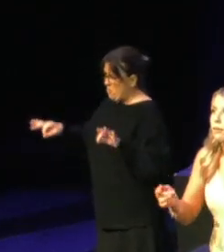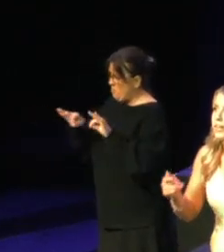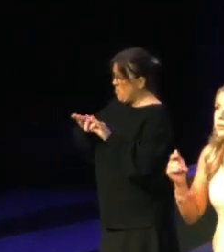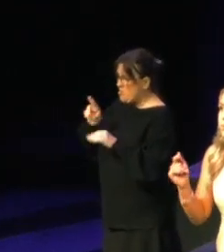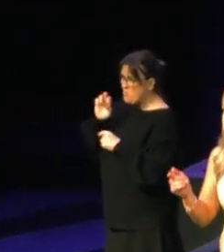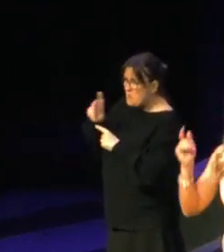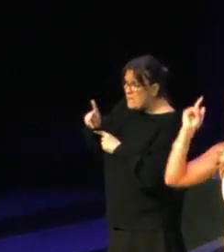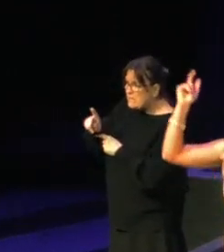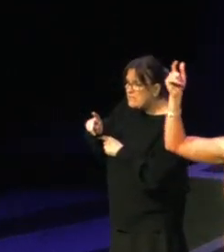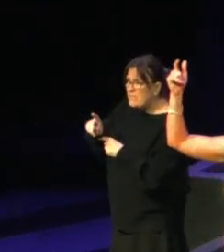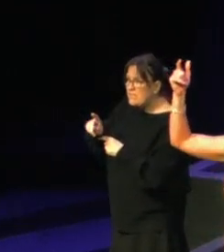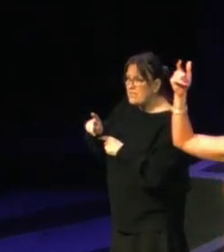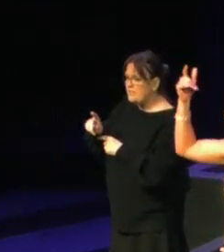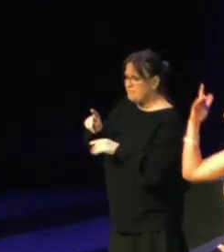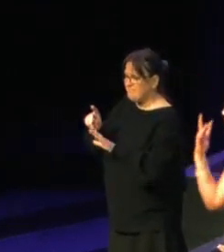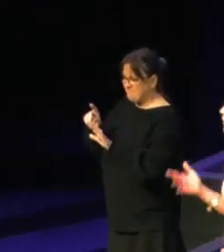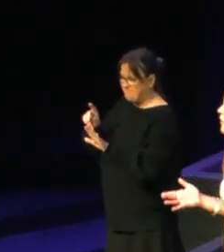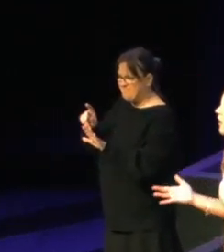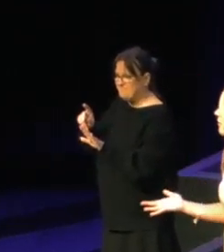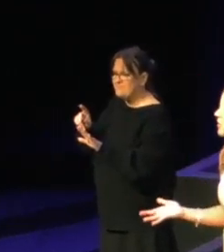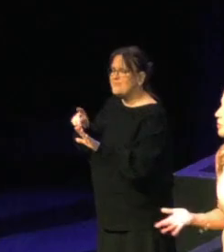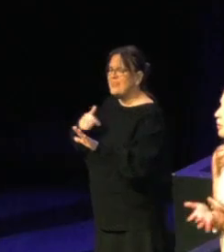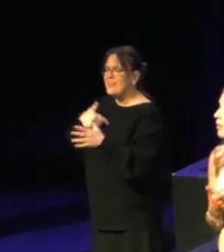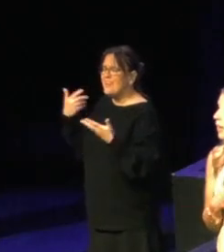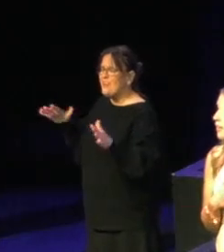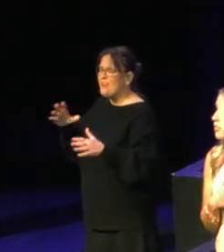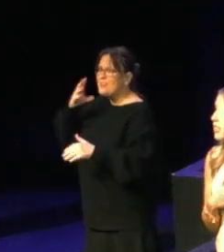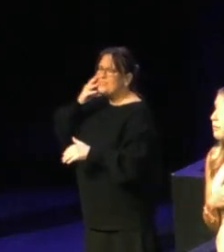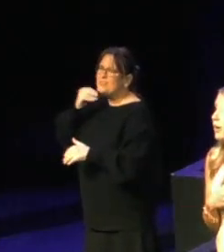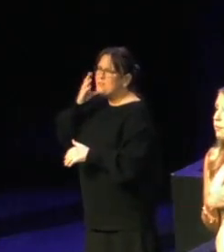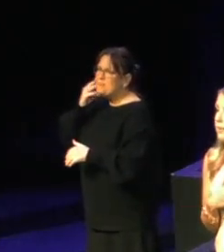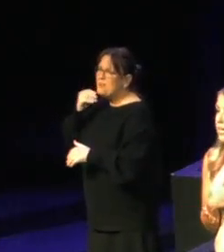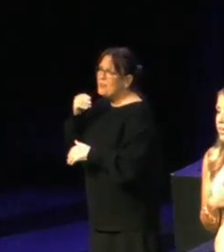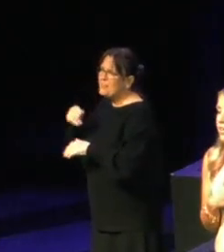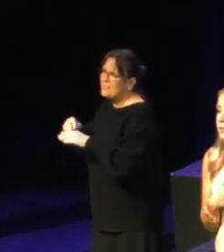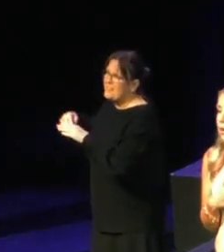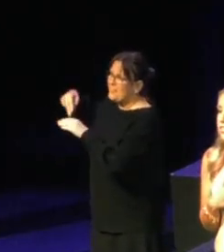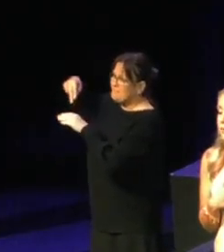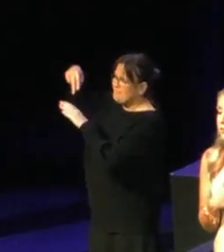I had already reached my mountaintop where I felt the love and support of others come around me in